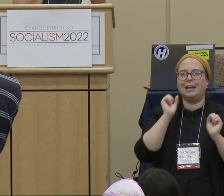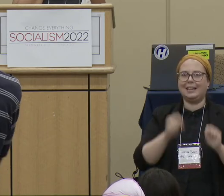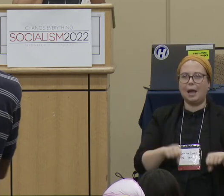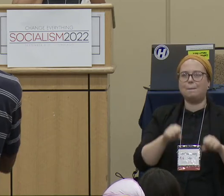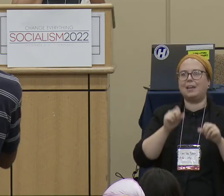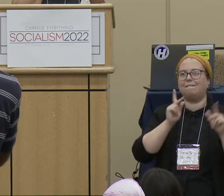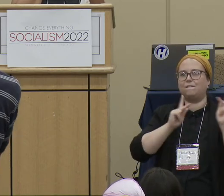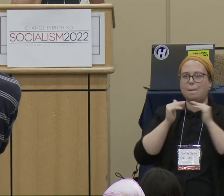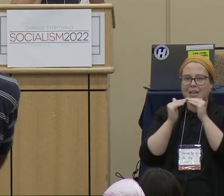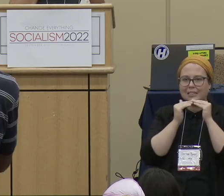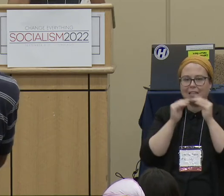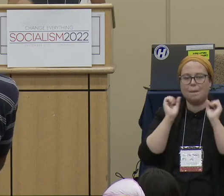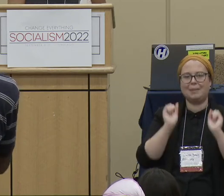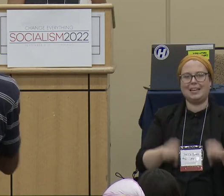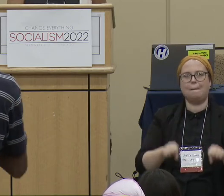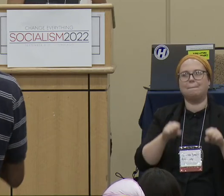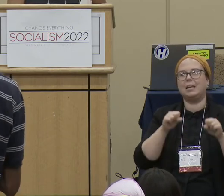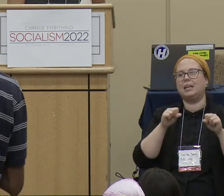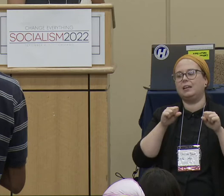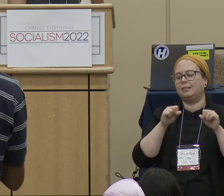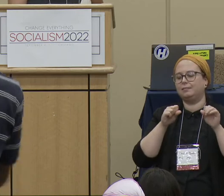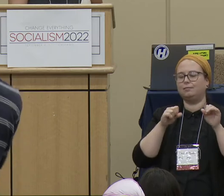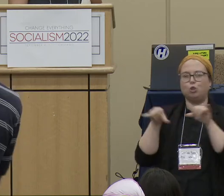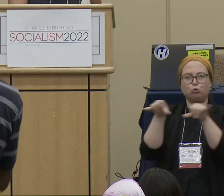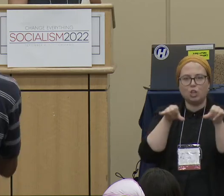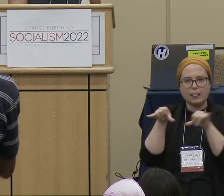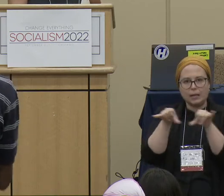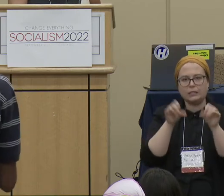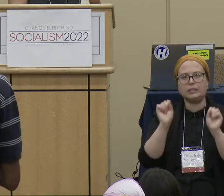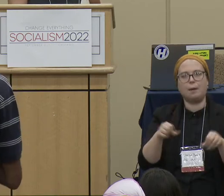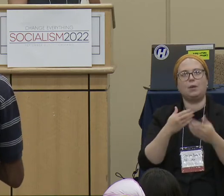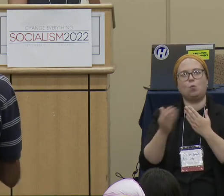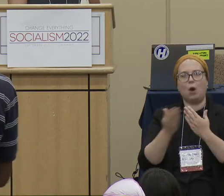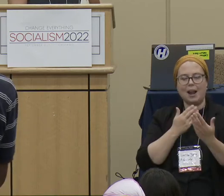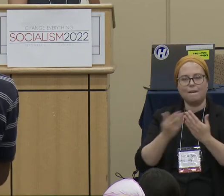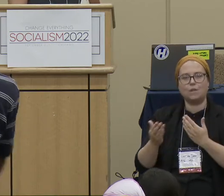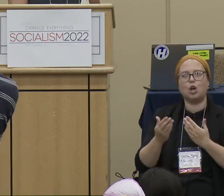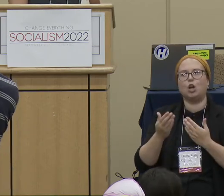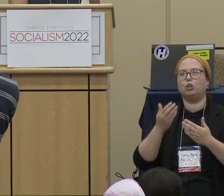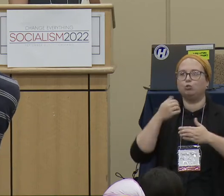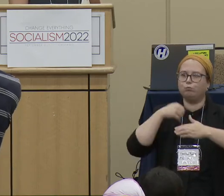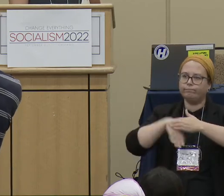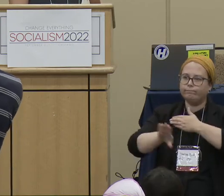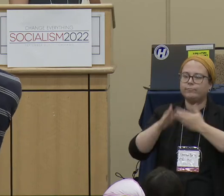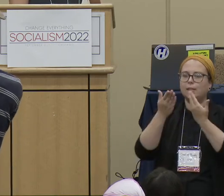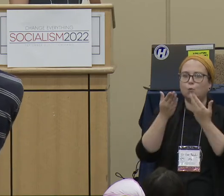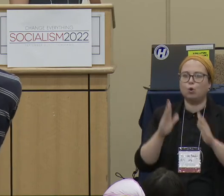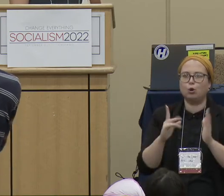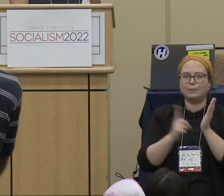≫ So, if we use these identities , feminism, can be socialist, it can be whatever to get in the room, get our